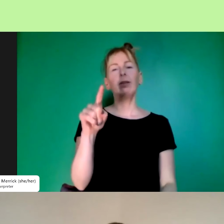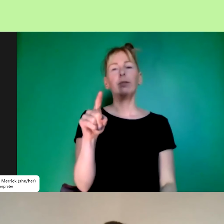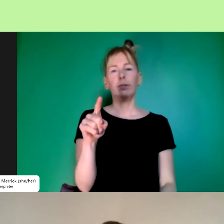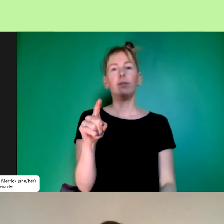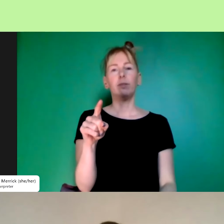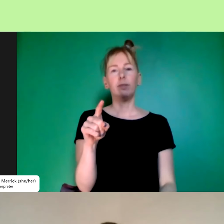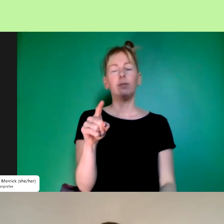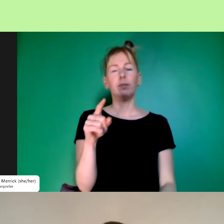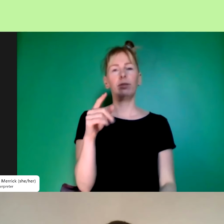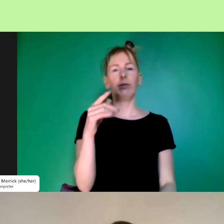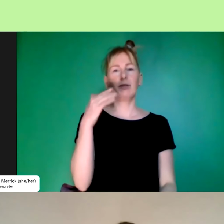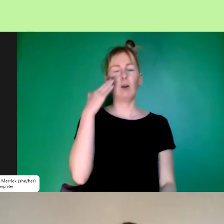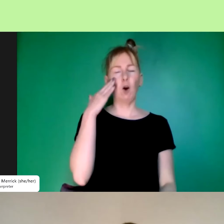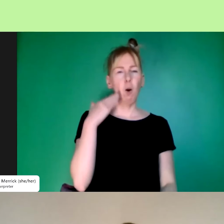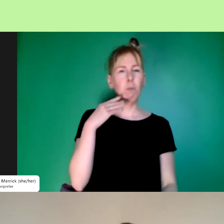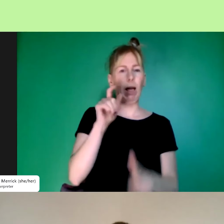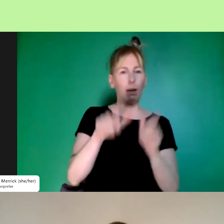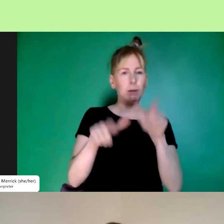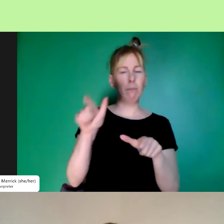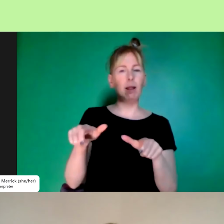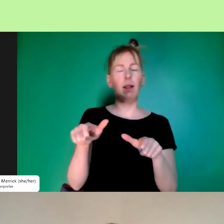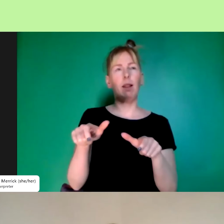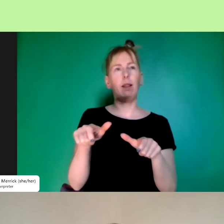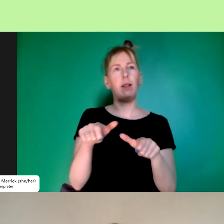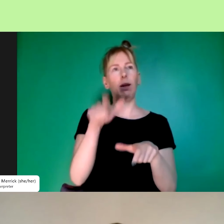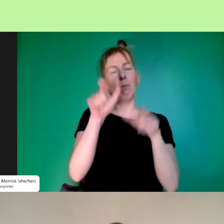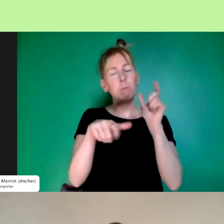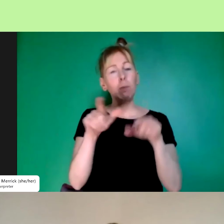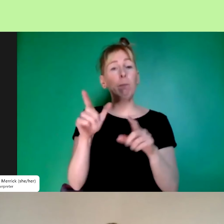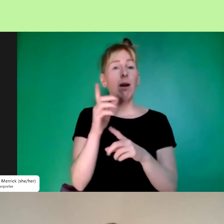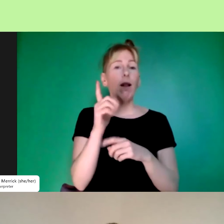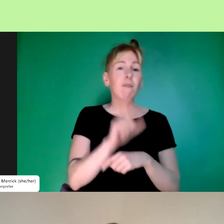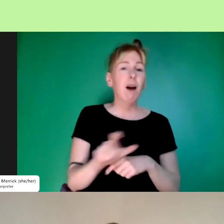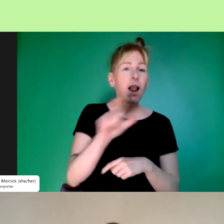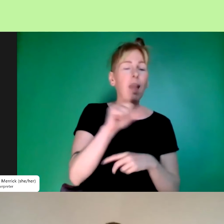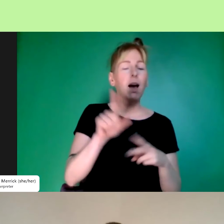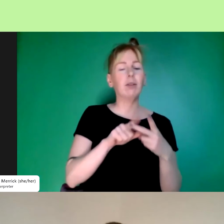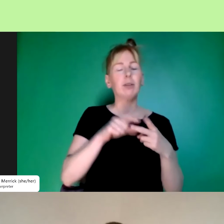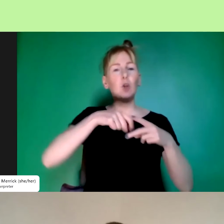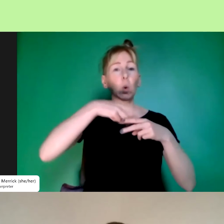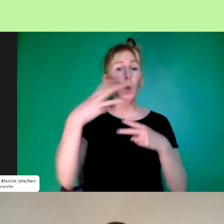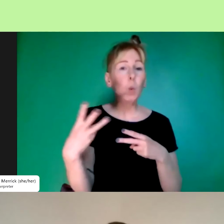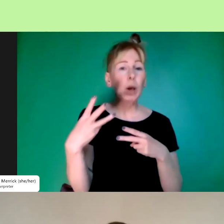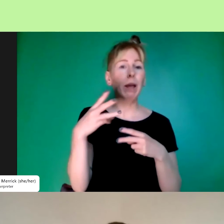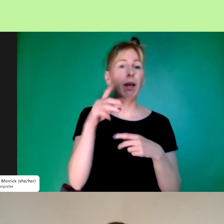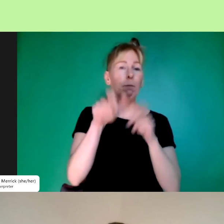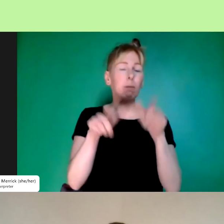colour, queer people, you know, only their art was read as political, if they make a rose if